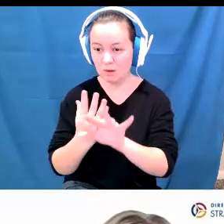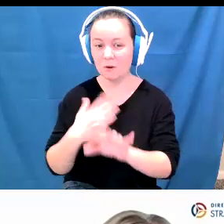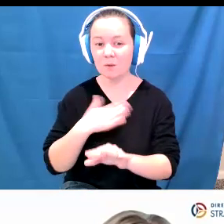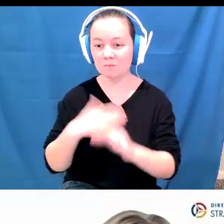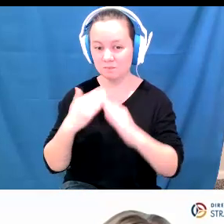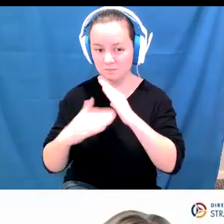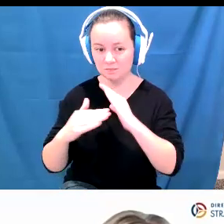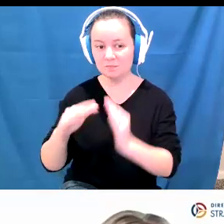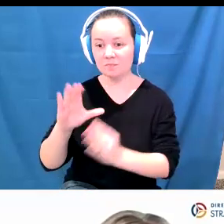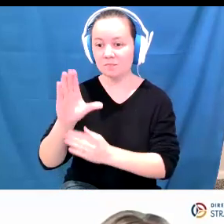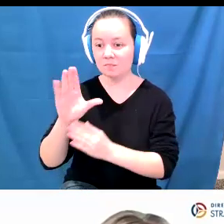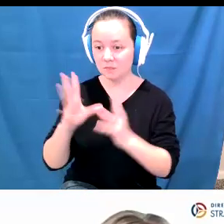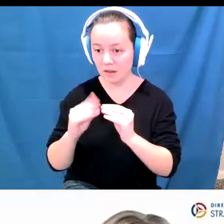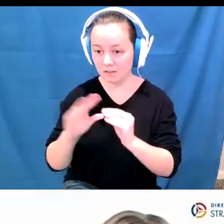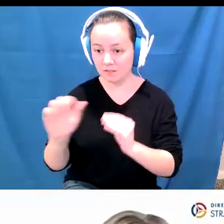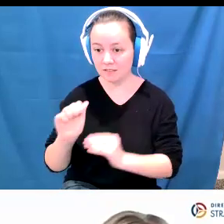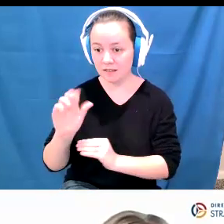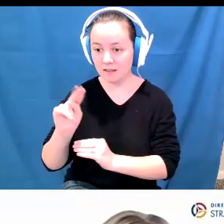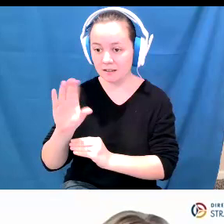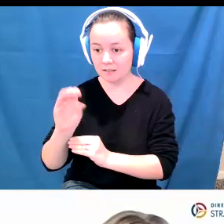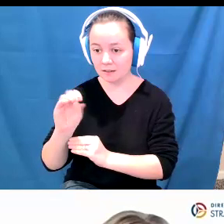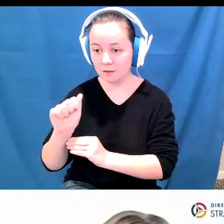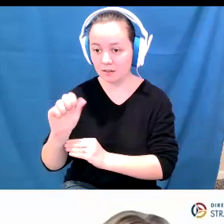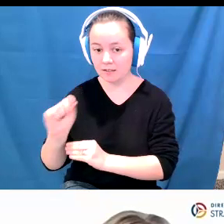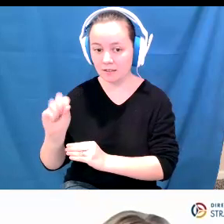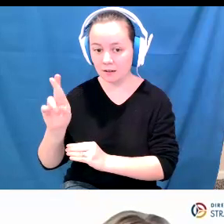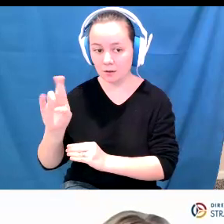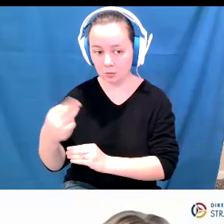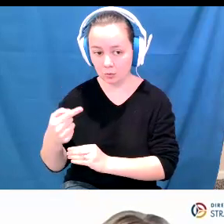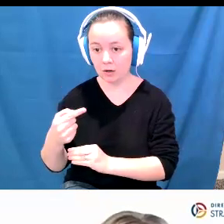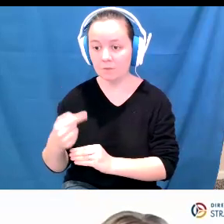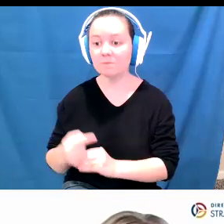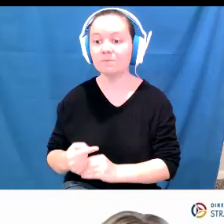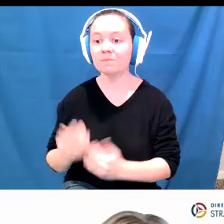The webinar is being recorded, and a copy of the slides will be available after today's webinar.